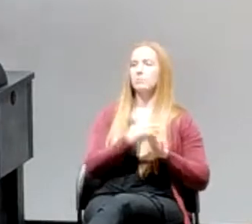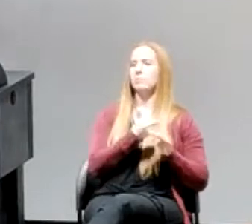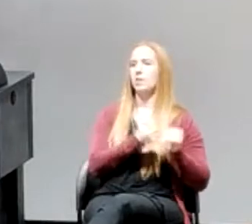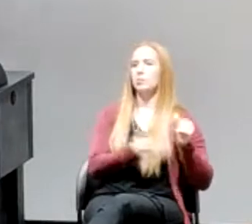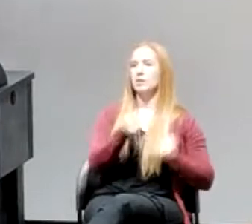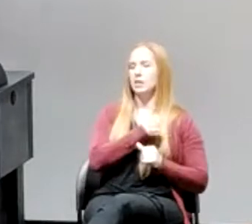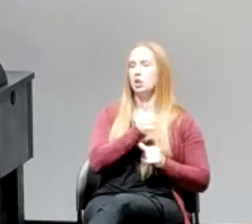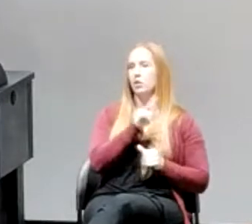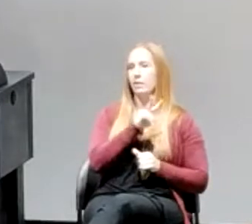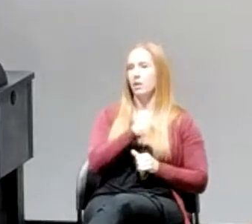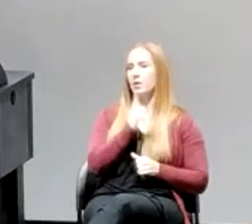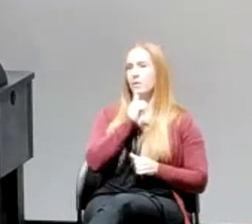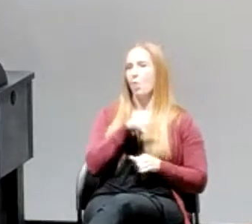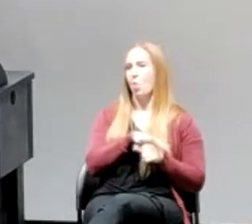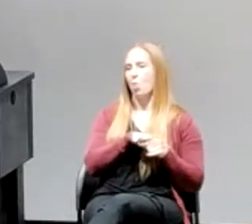It just didn't matter.